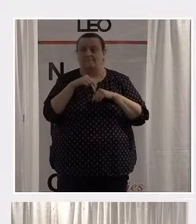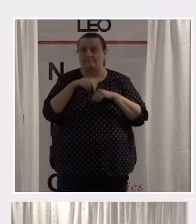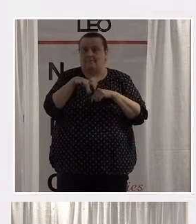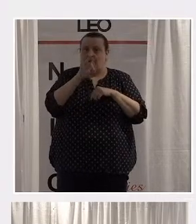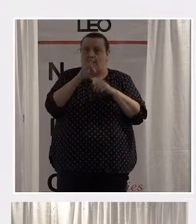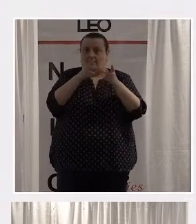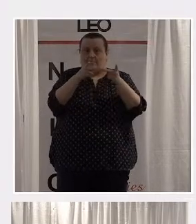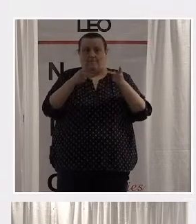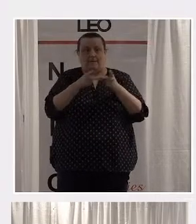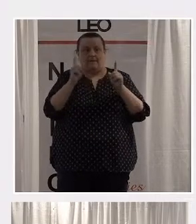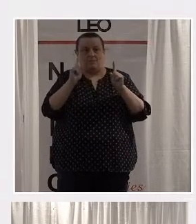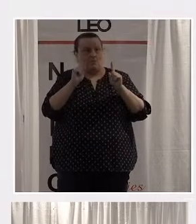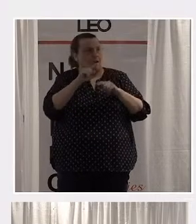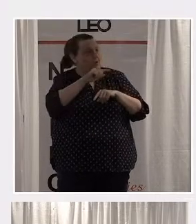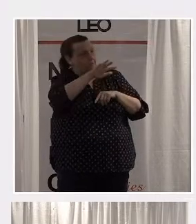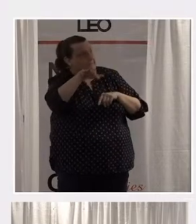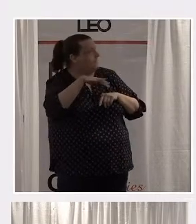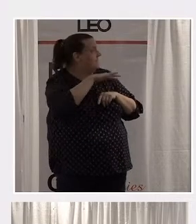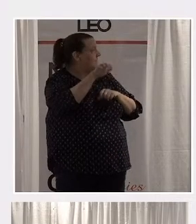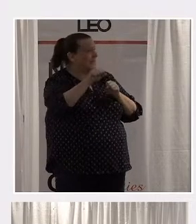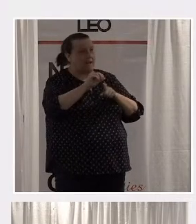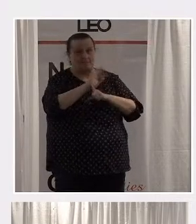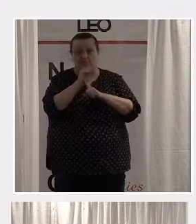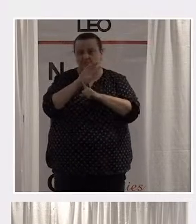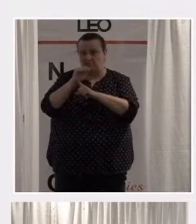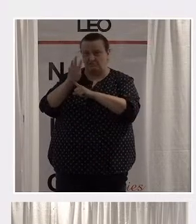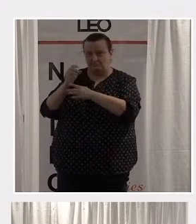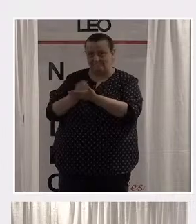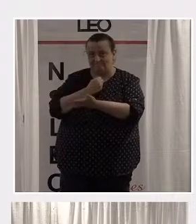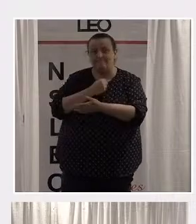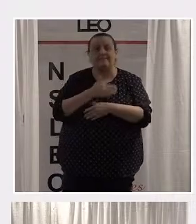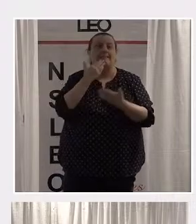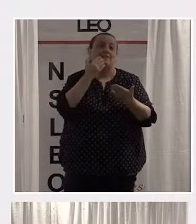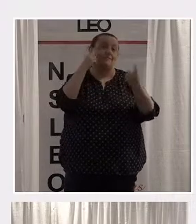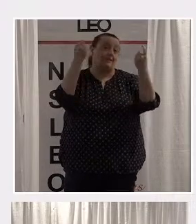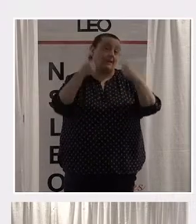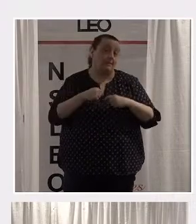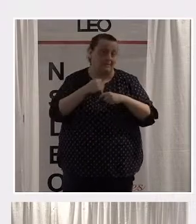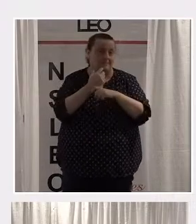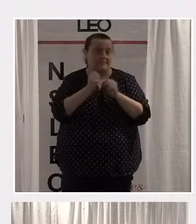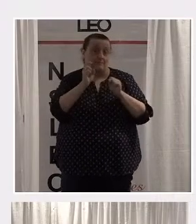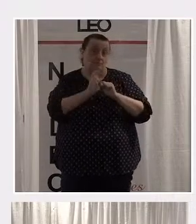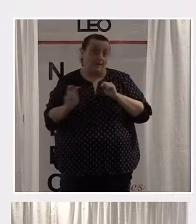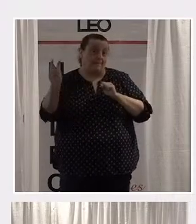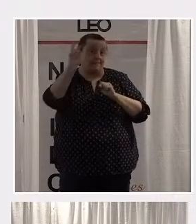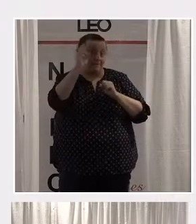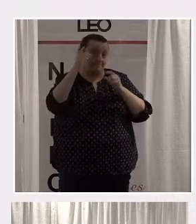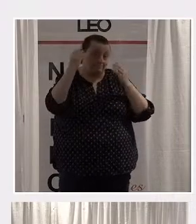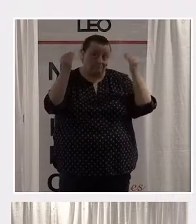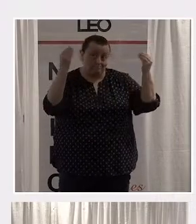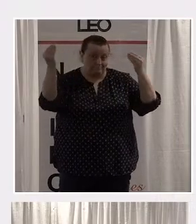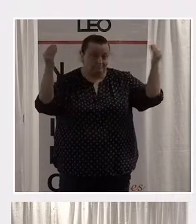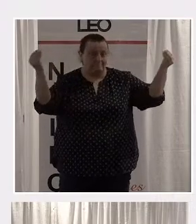SOME OF THOSE PHOTOS TAKEN. THANK YOU ALL FOR COMING. SAFE TRAVELS, AND ENJOY THE REST OF YOUR DAY.